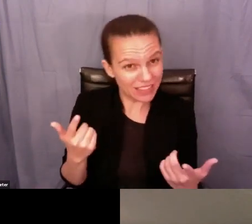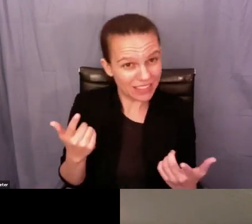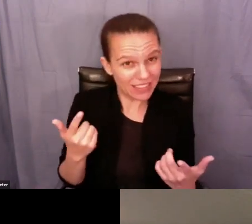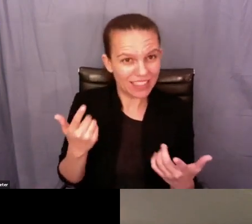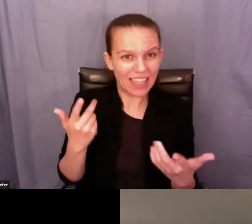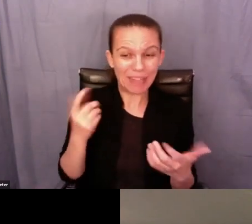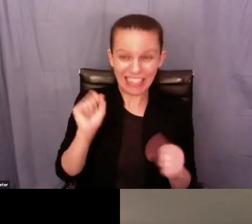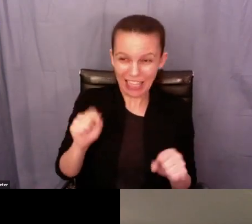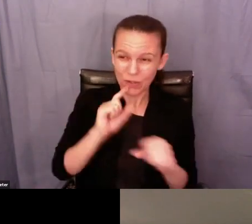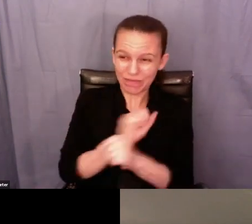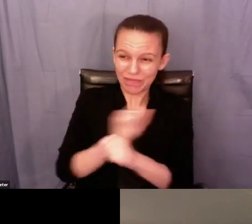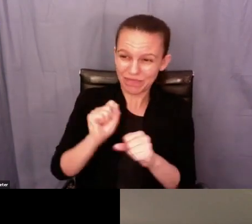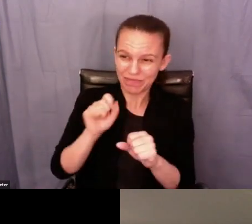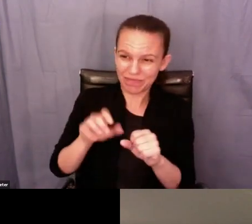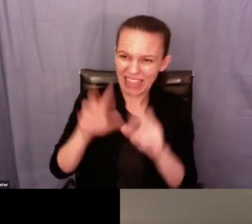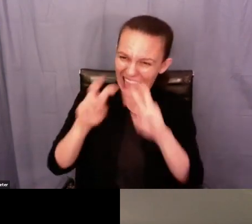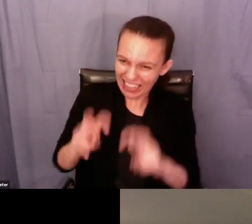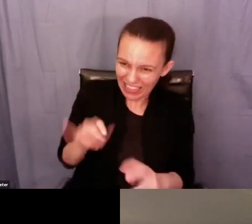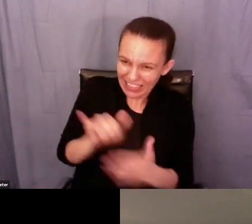i don't know. That's a good question.